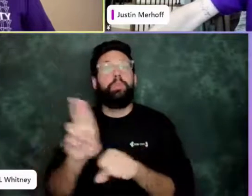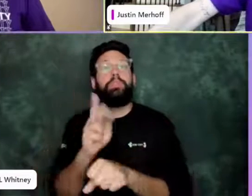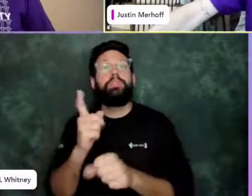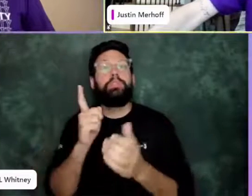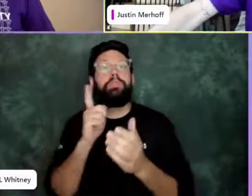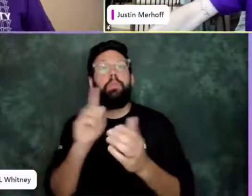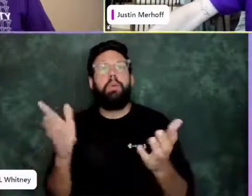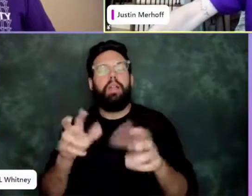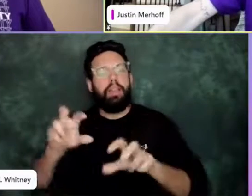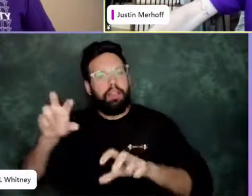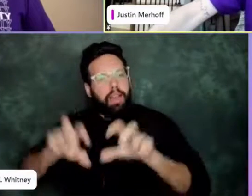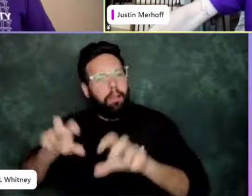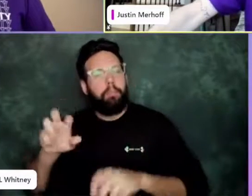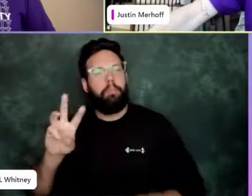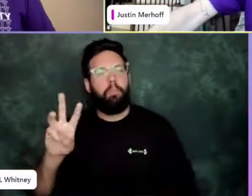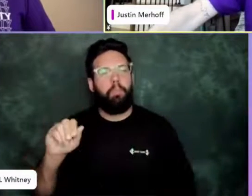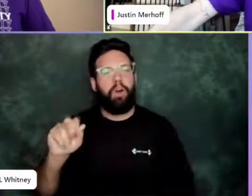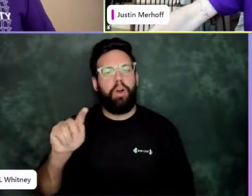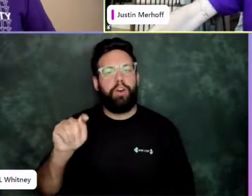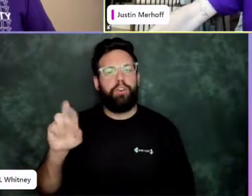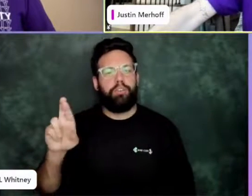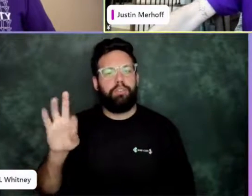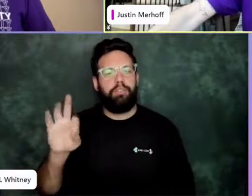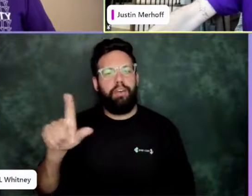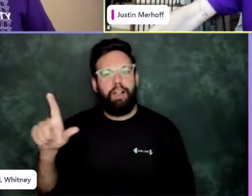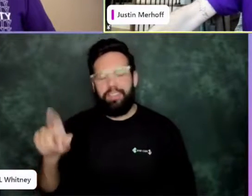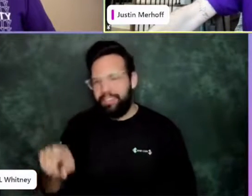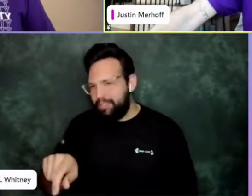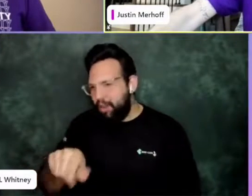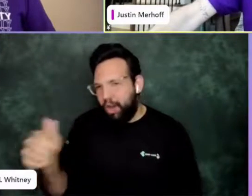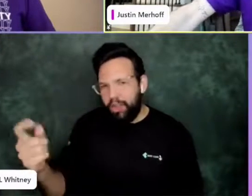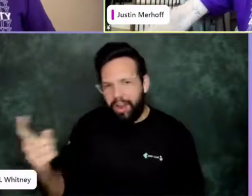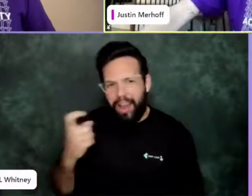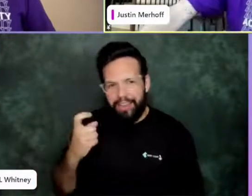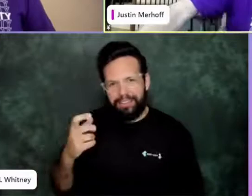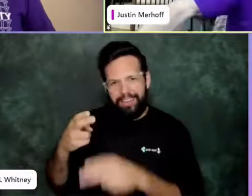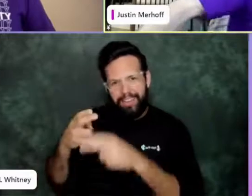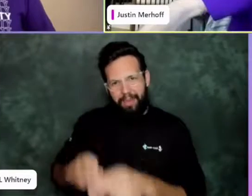And someone asked me what are the name of my cats? Is it that obvious?